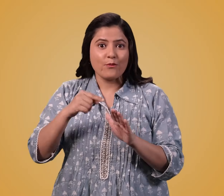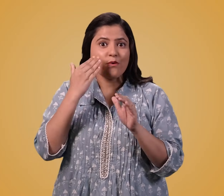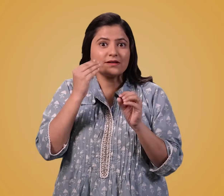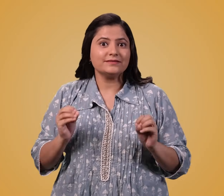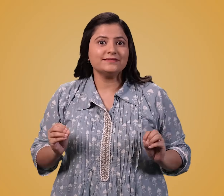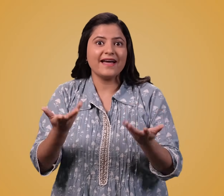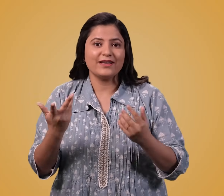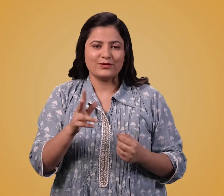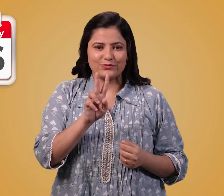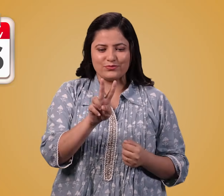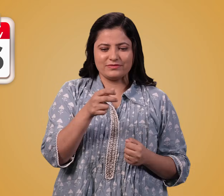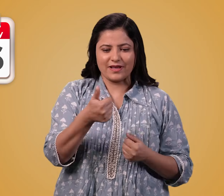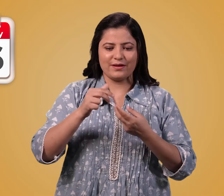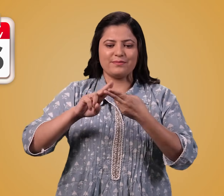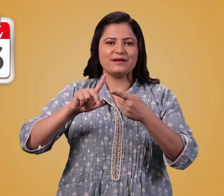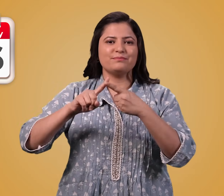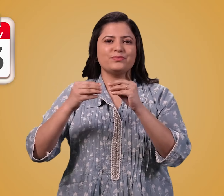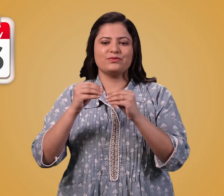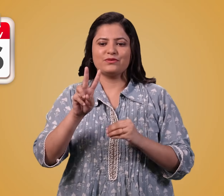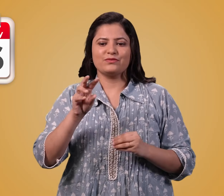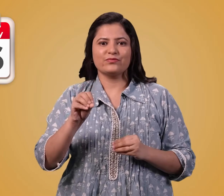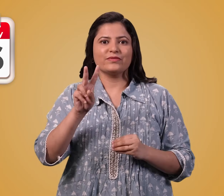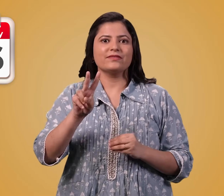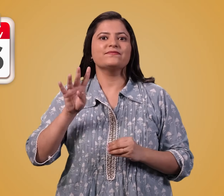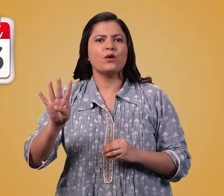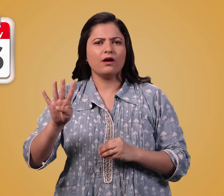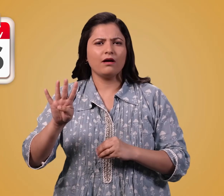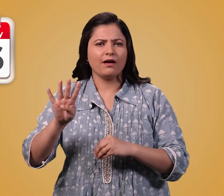It starts from 26 February 2024.